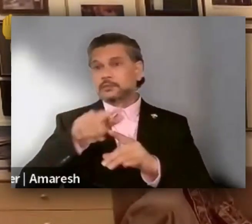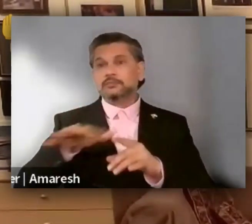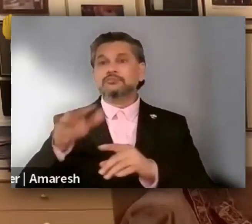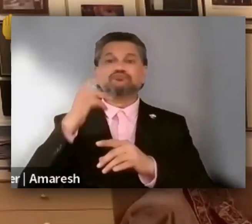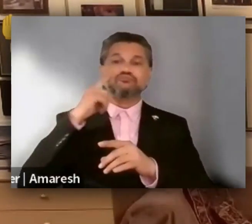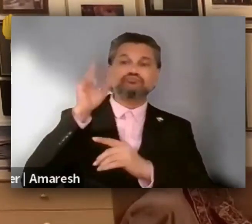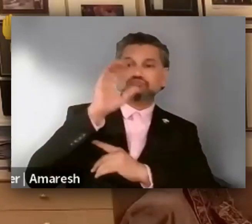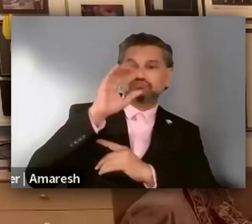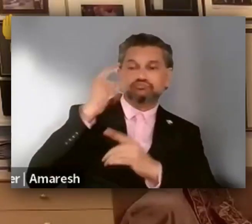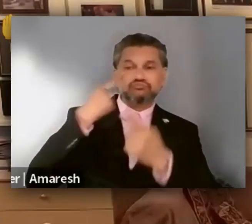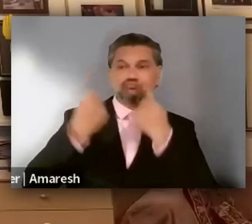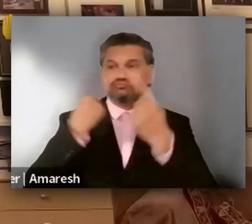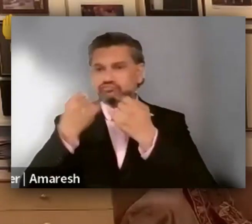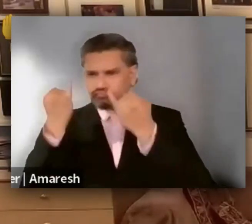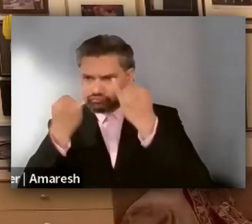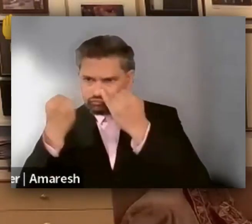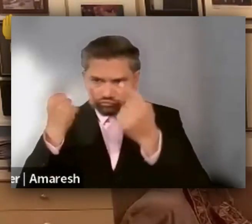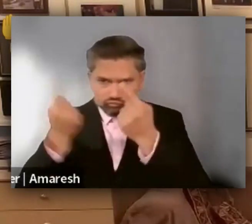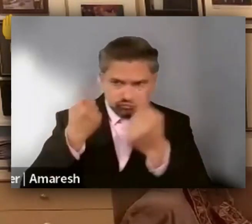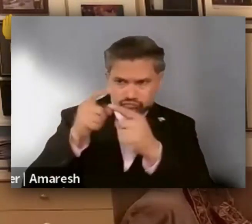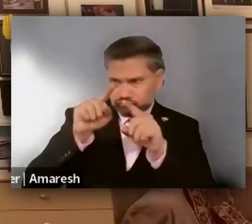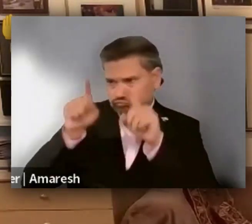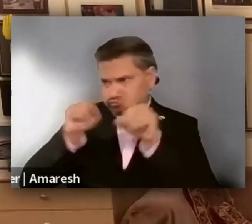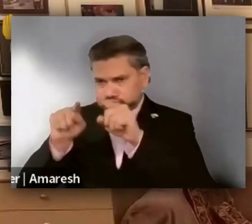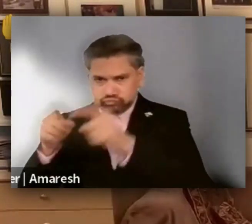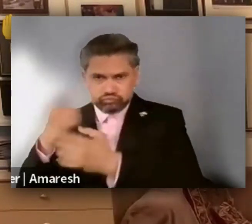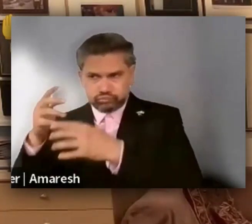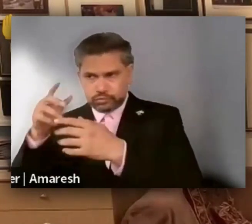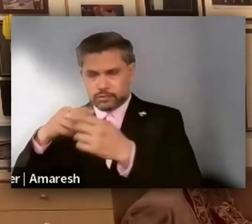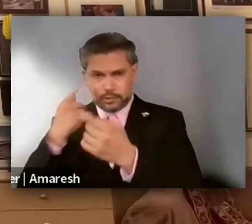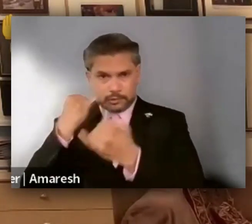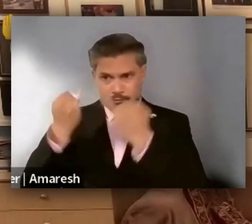And it is ingesting into its context window current material coming from the web.